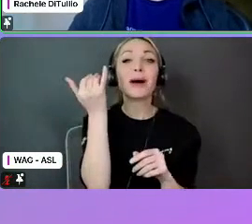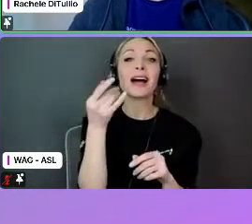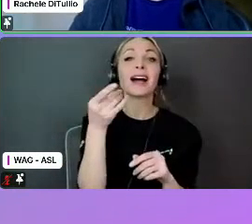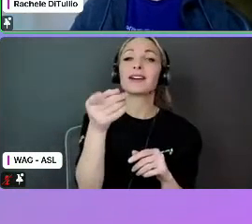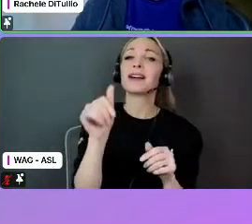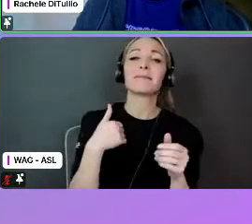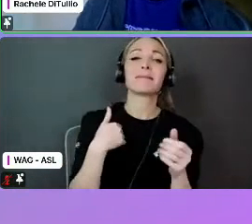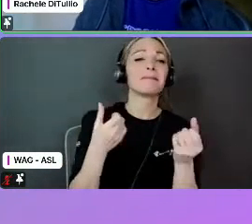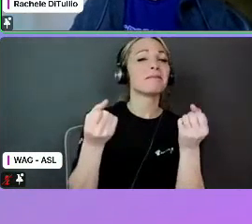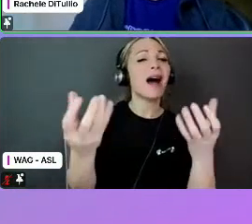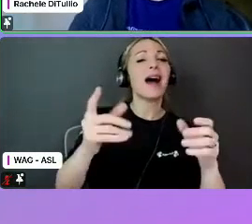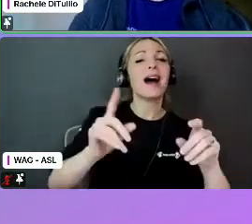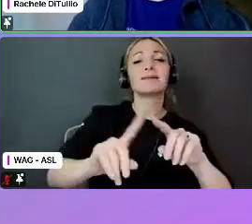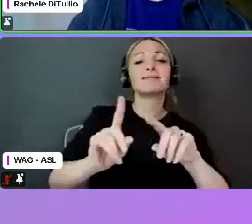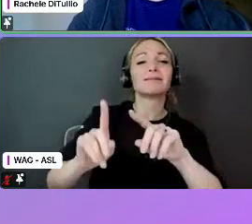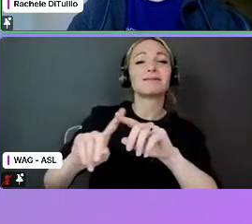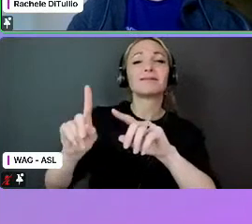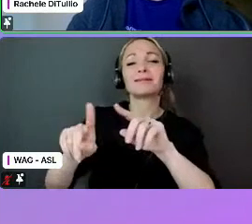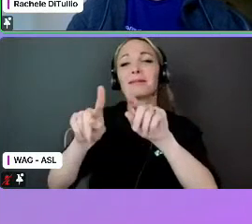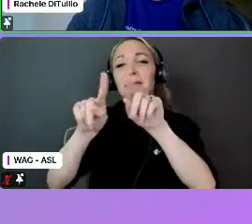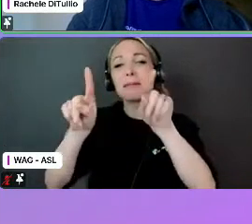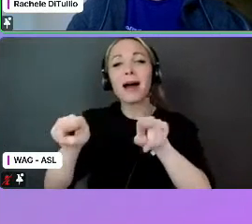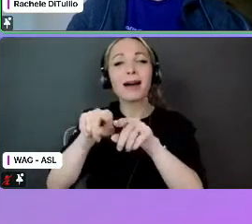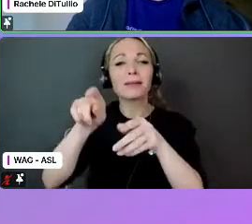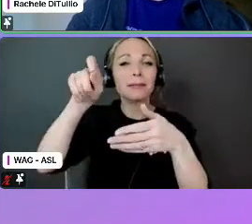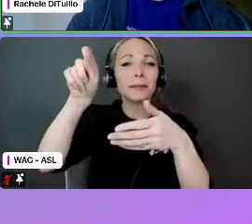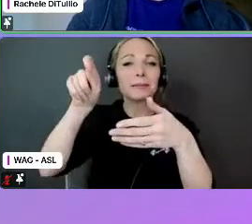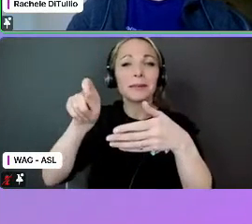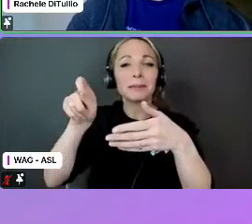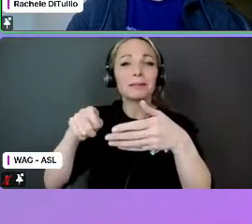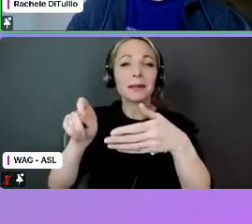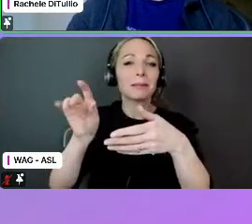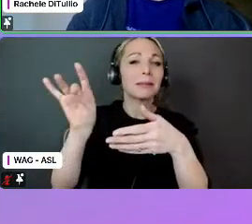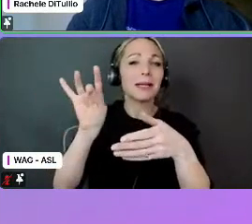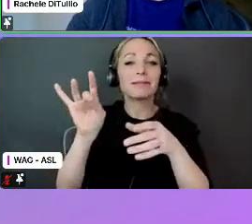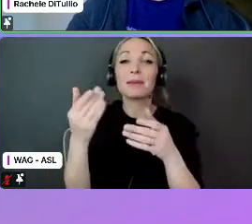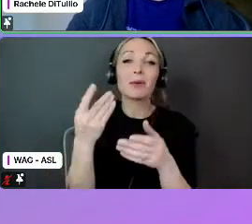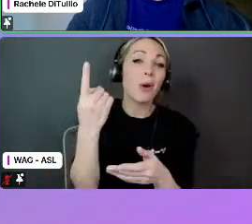Each checkbox is going to have its own name because you could have multiple checkboxes